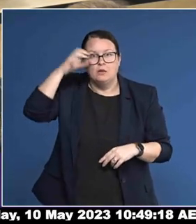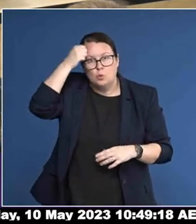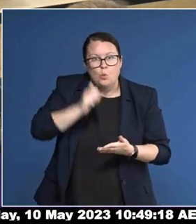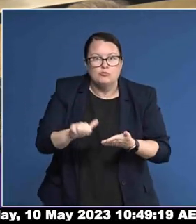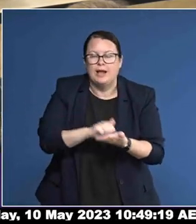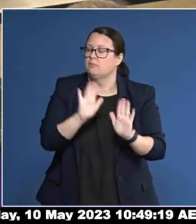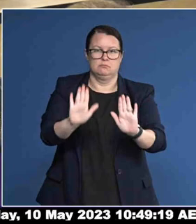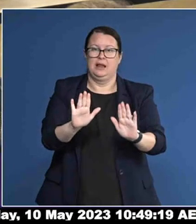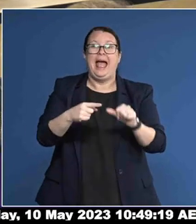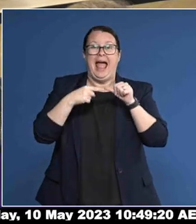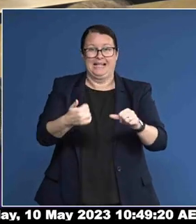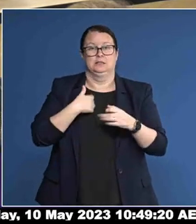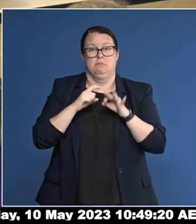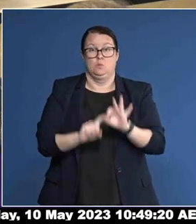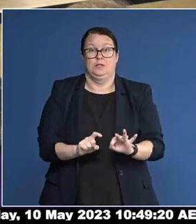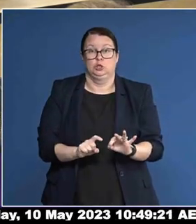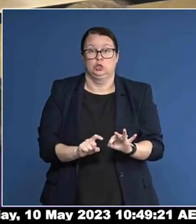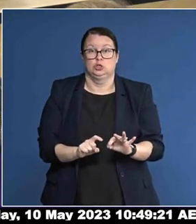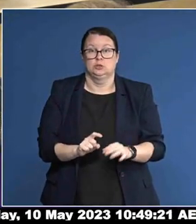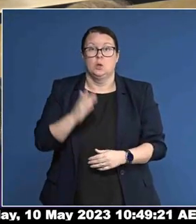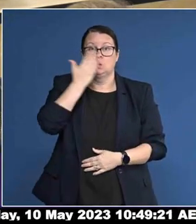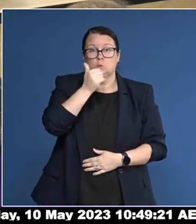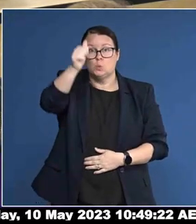The school knew the boys were subject to neglect?